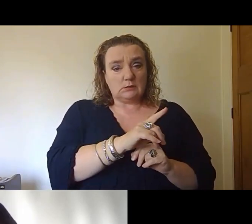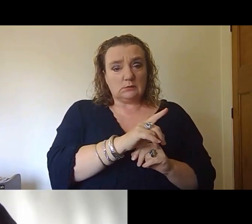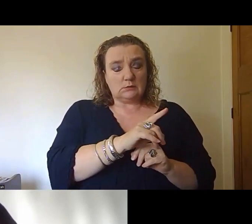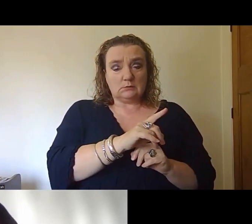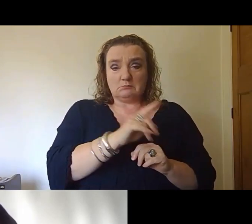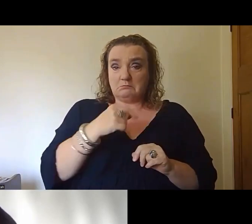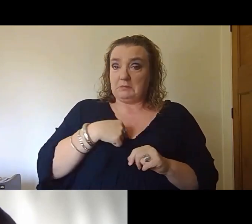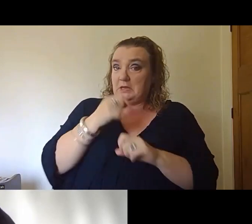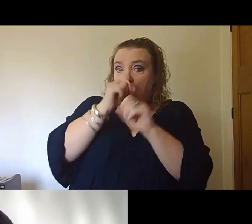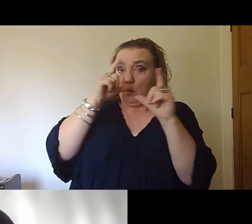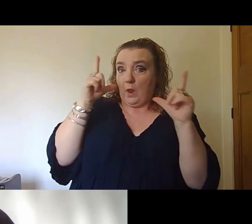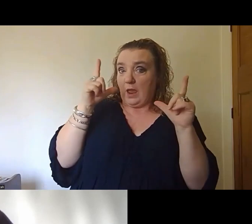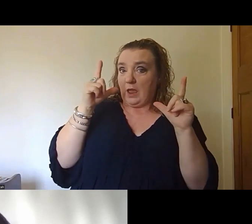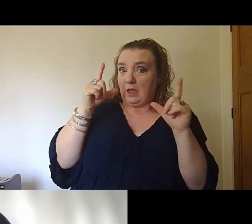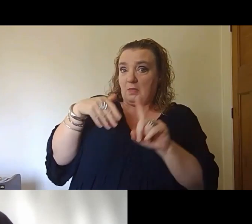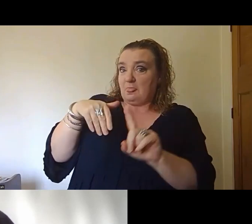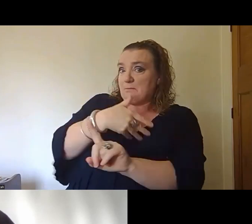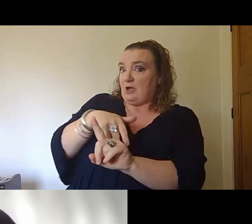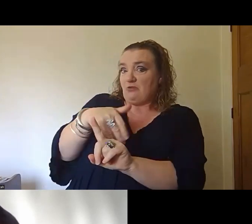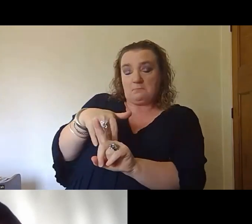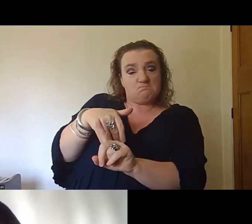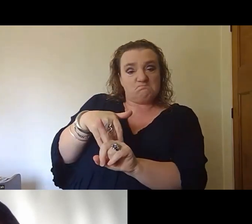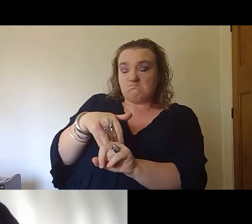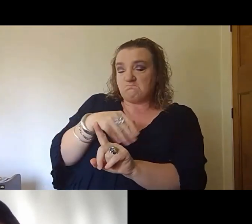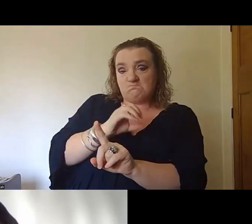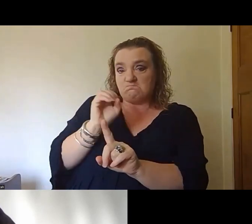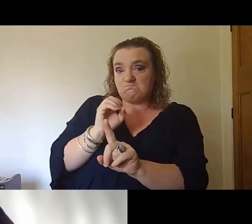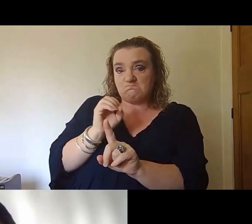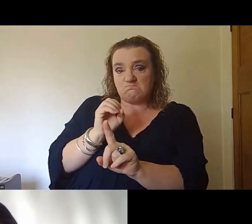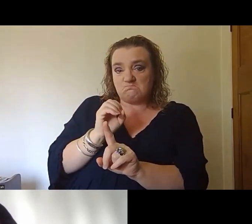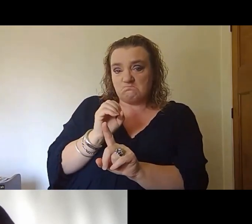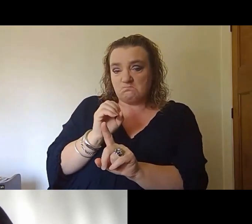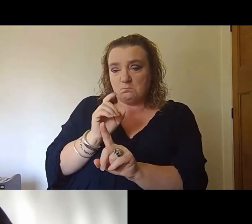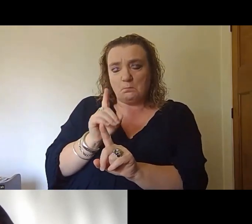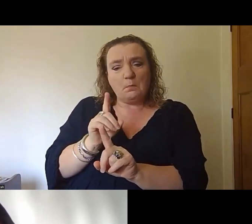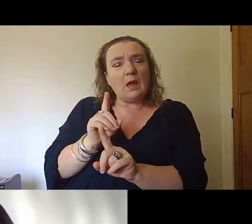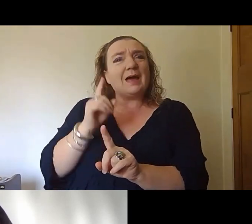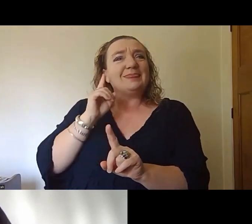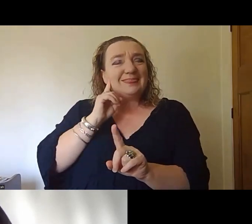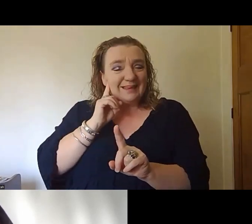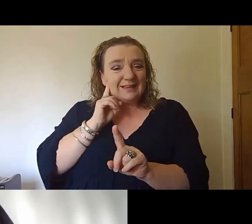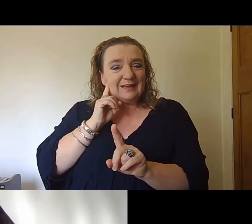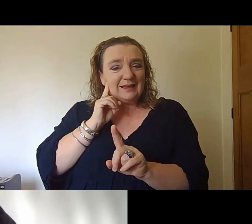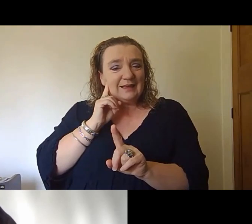going on behind the scenes, yeah, there wasn't a lot. But I do think one of the things